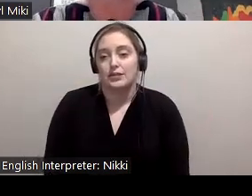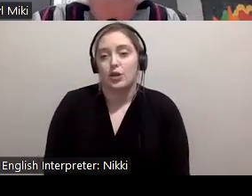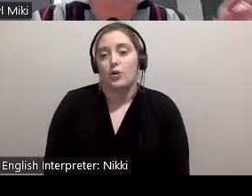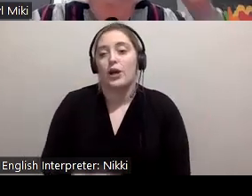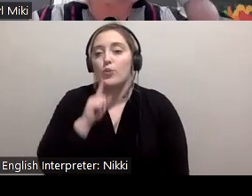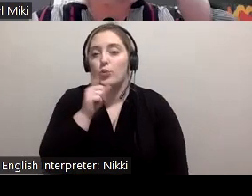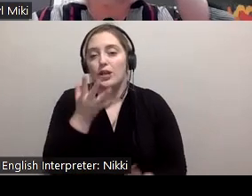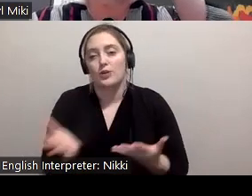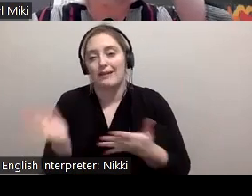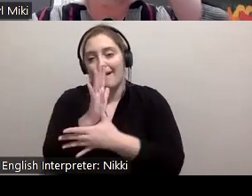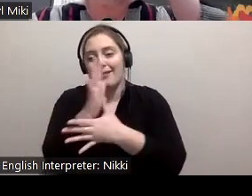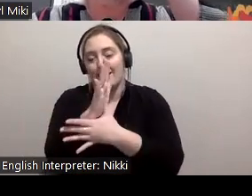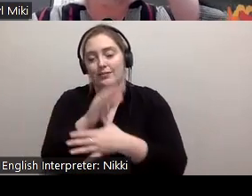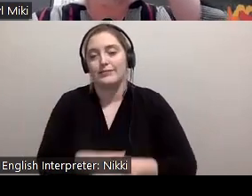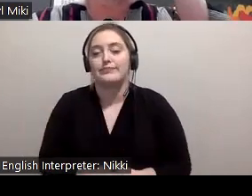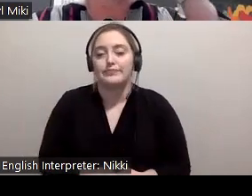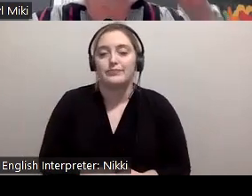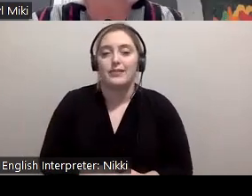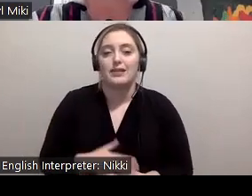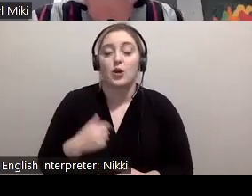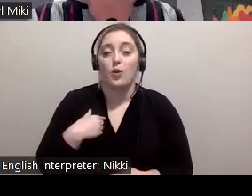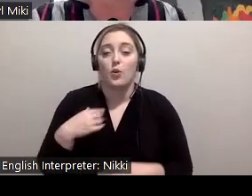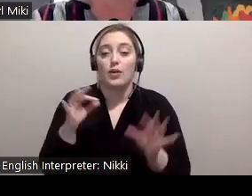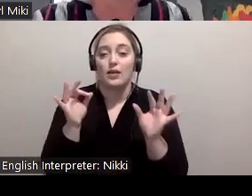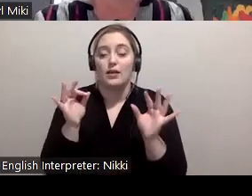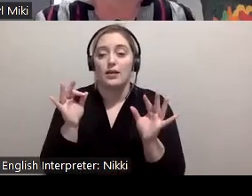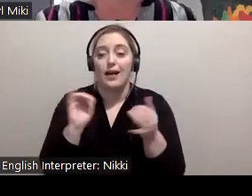loud the the contact information just in case we